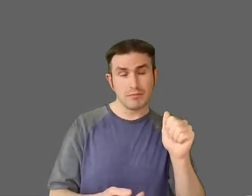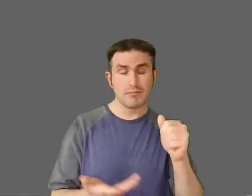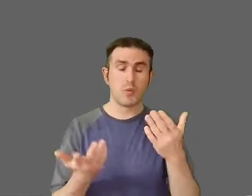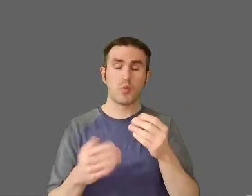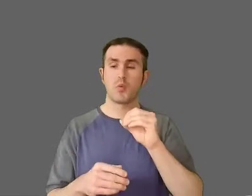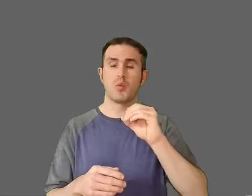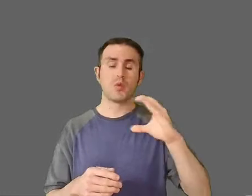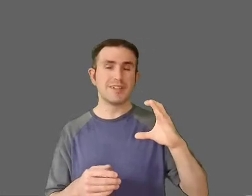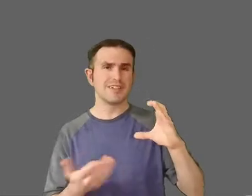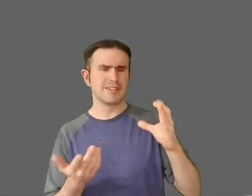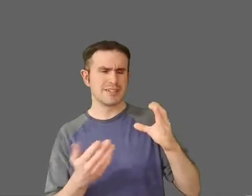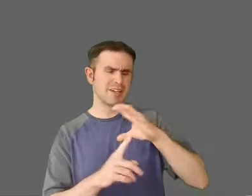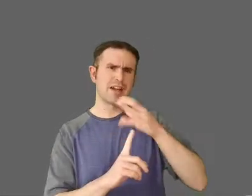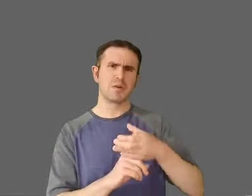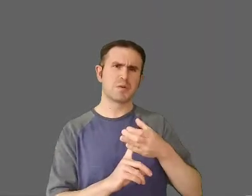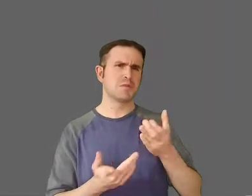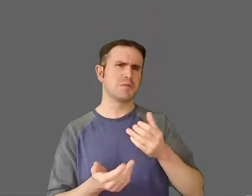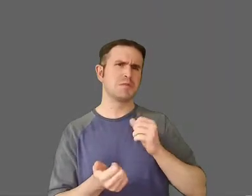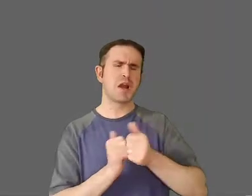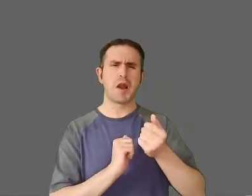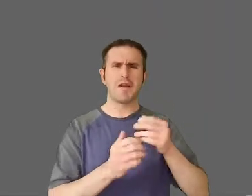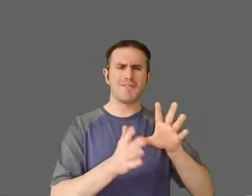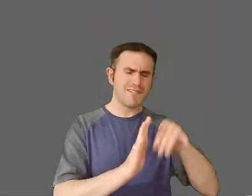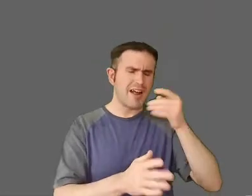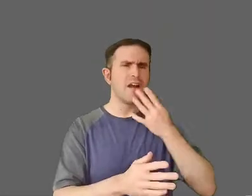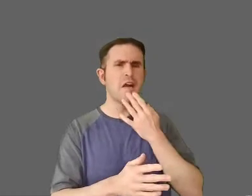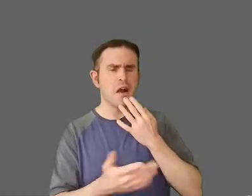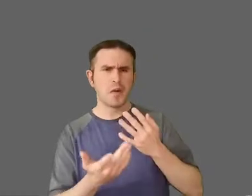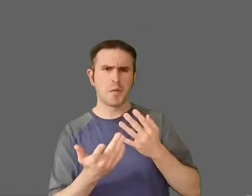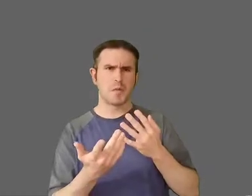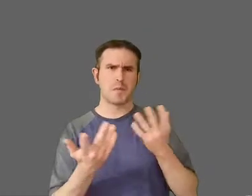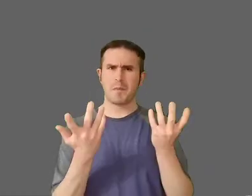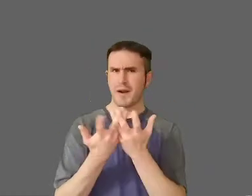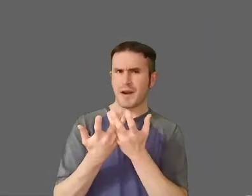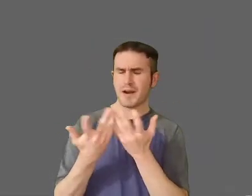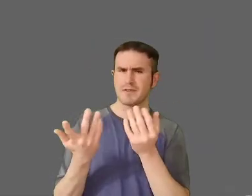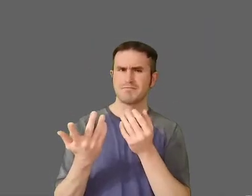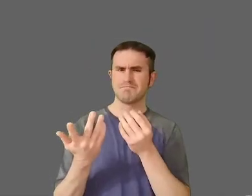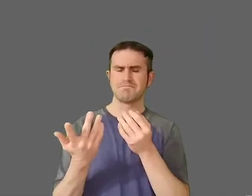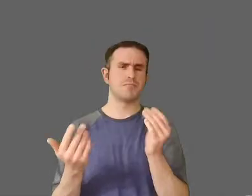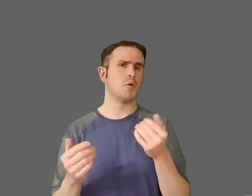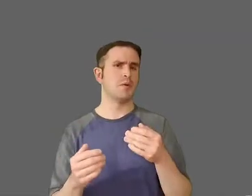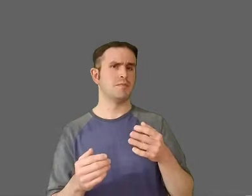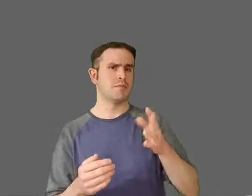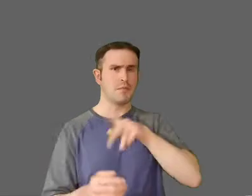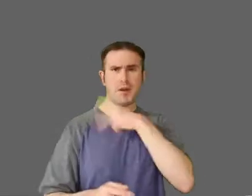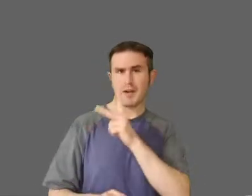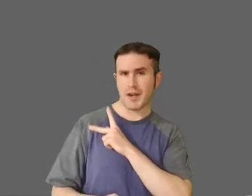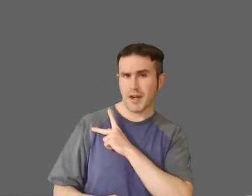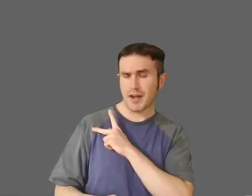How can you find colors that both reflect mood, reflect personality